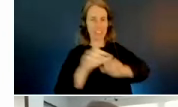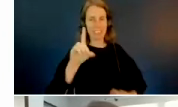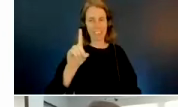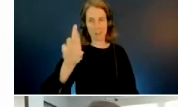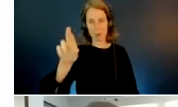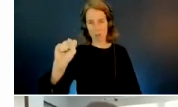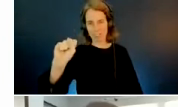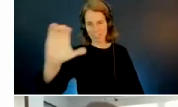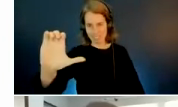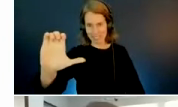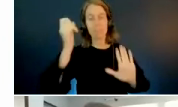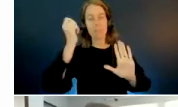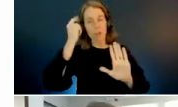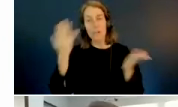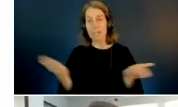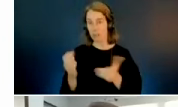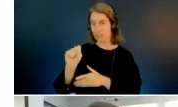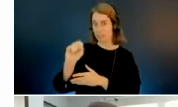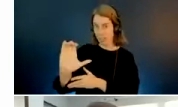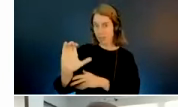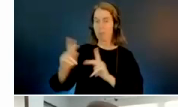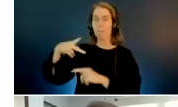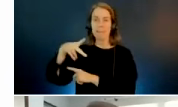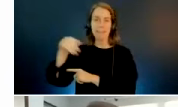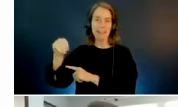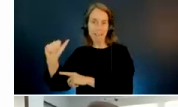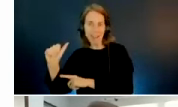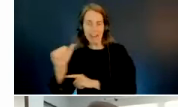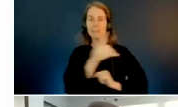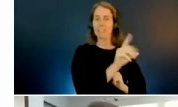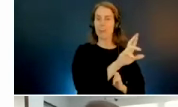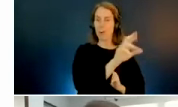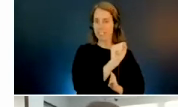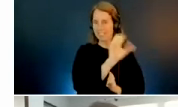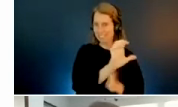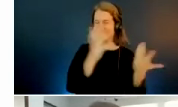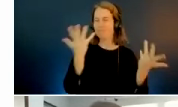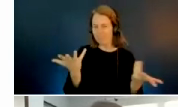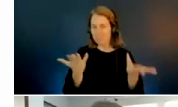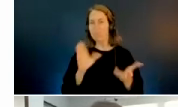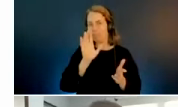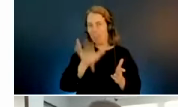organization that gets kind of the same funding that we do so um you might hear that uh term